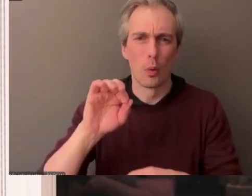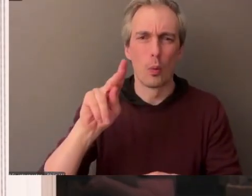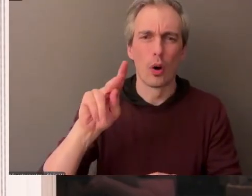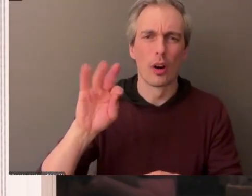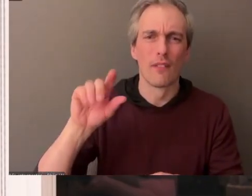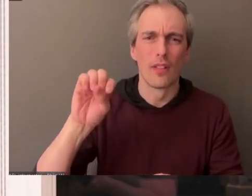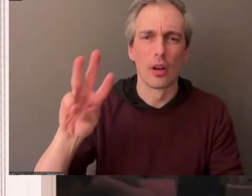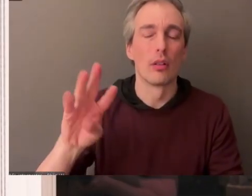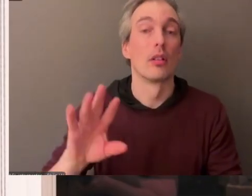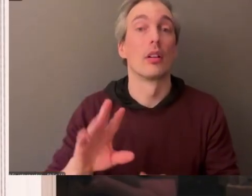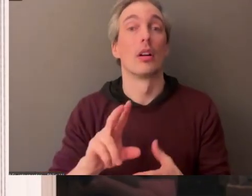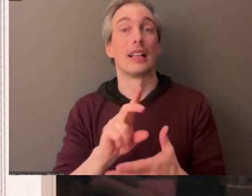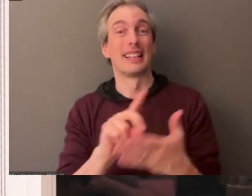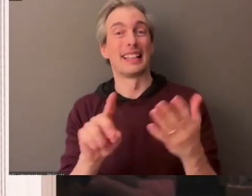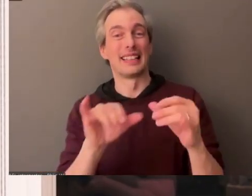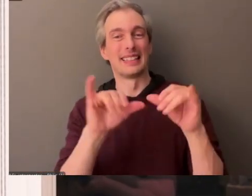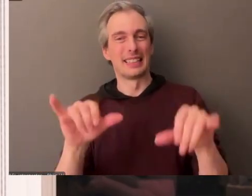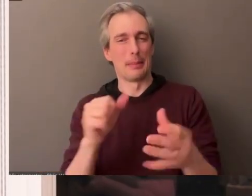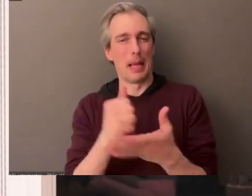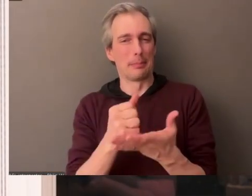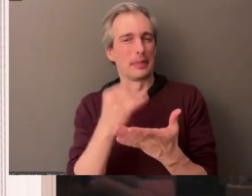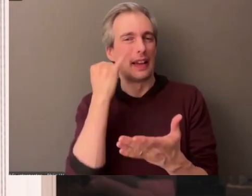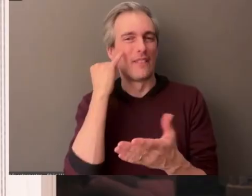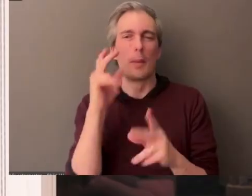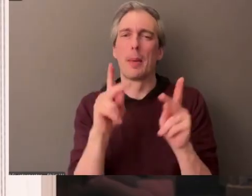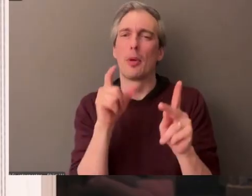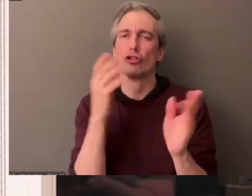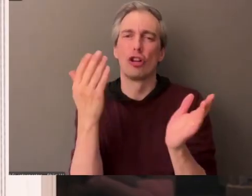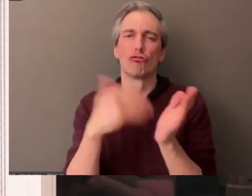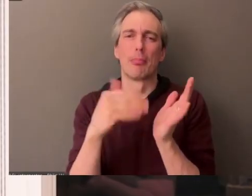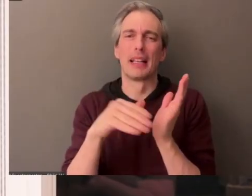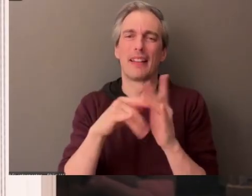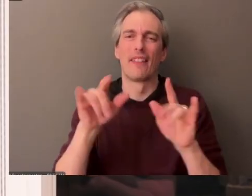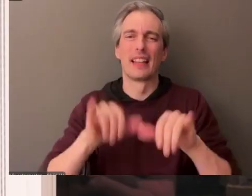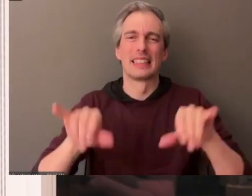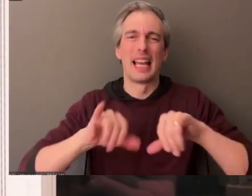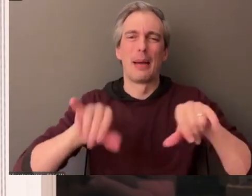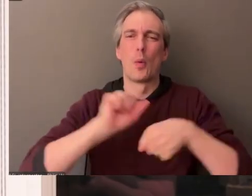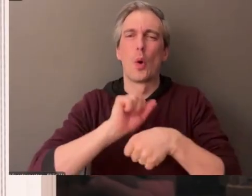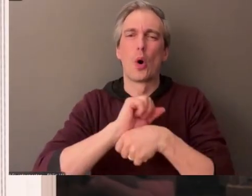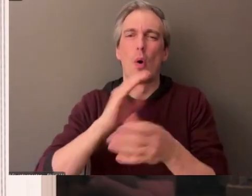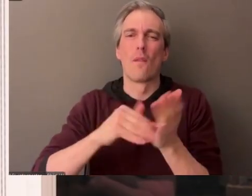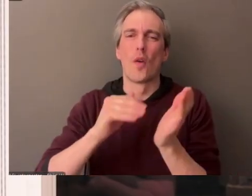same work over and over again. And increasing the surface area for errors to creep in.